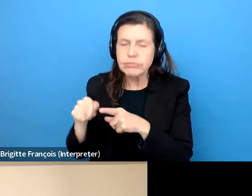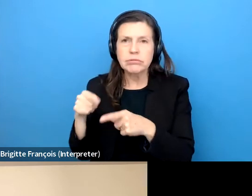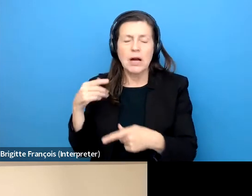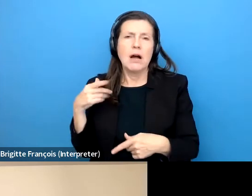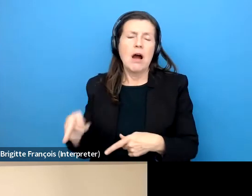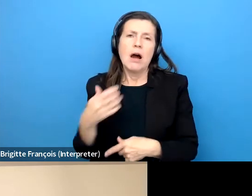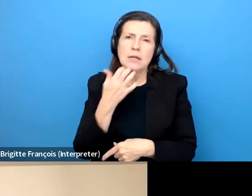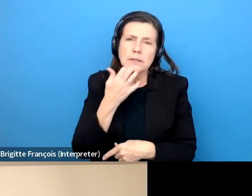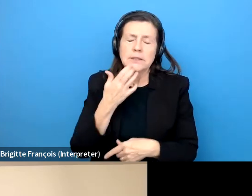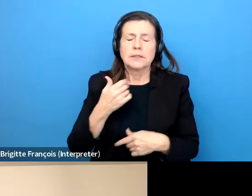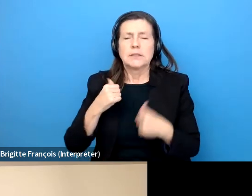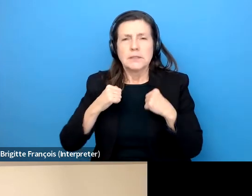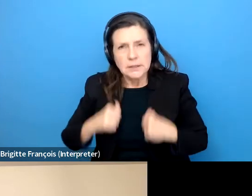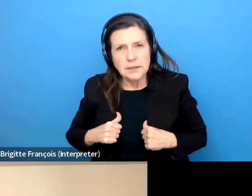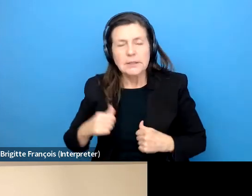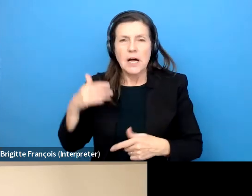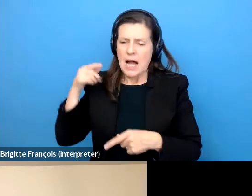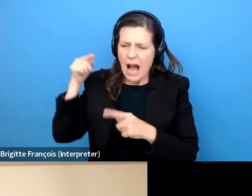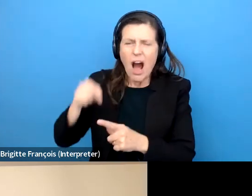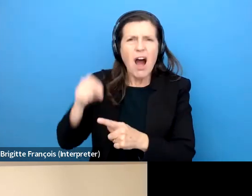the Committee acknowledges that trafficking